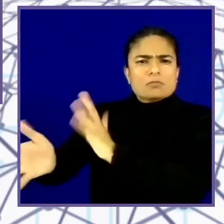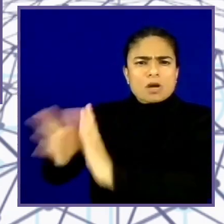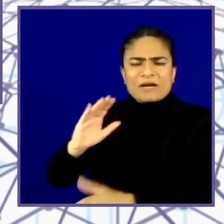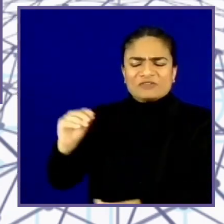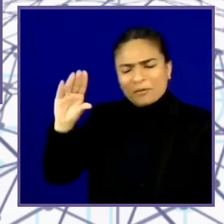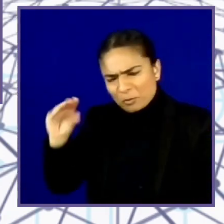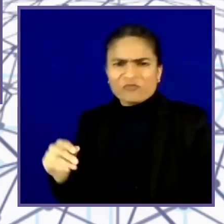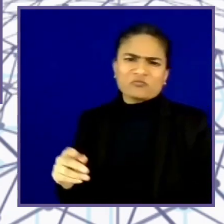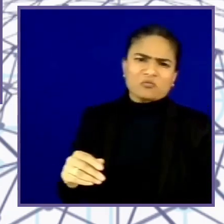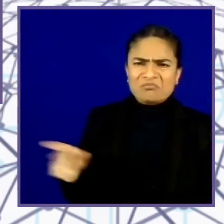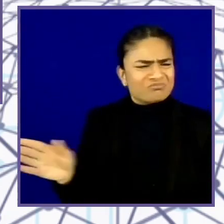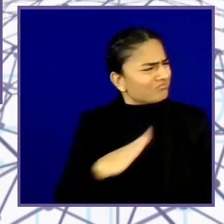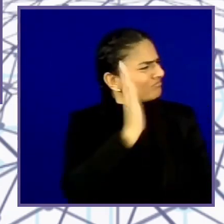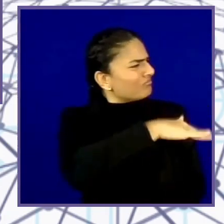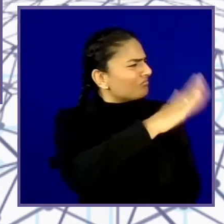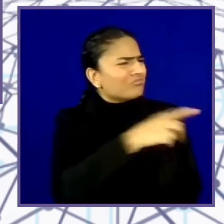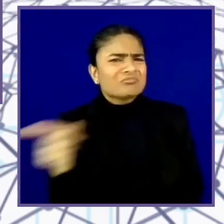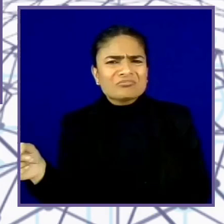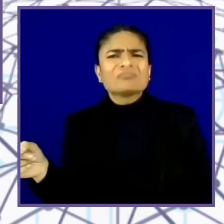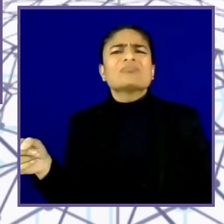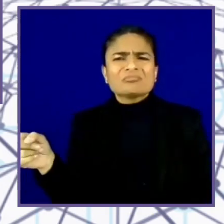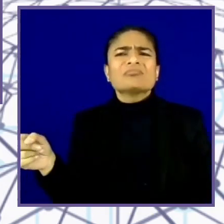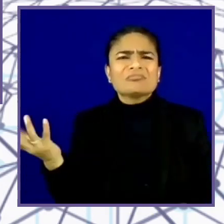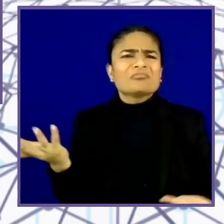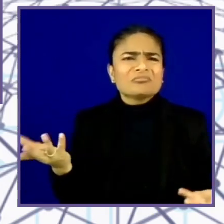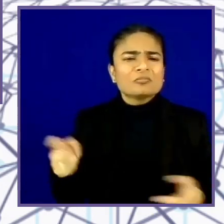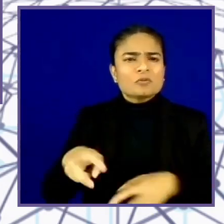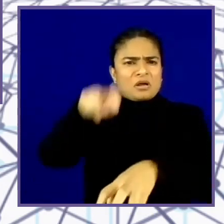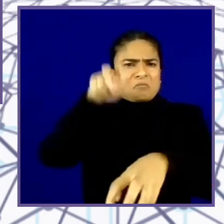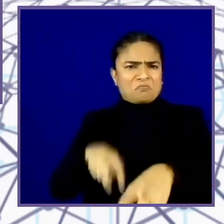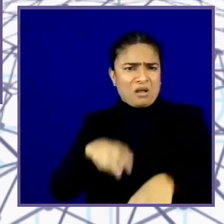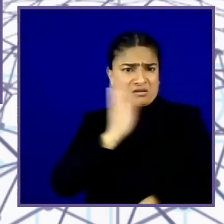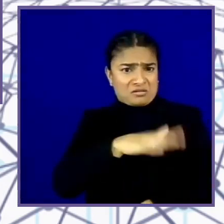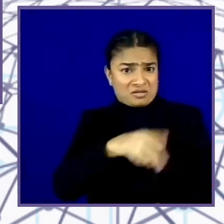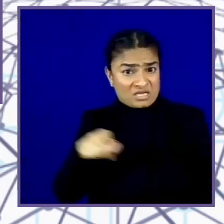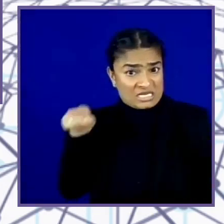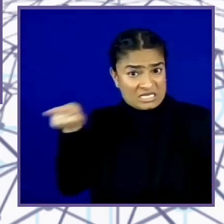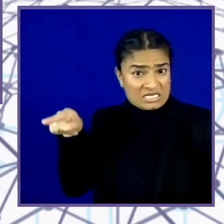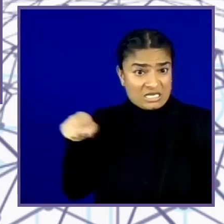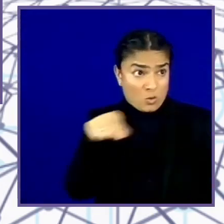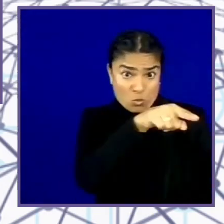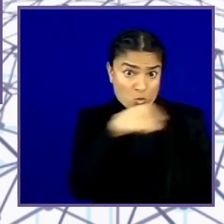that where I would be. And today, almost several decades later, those words,